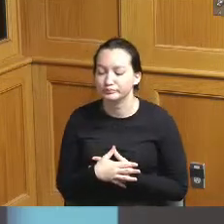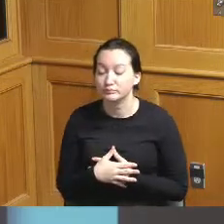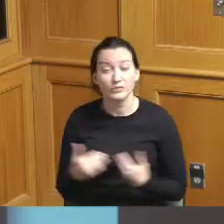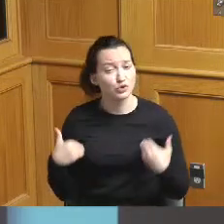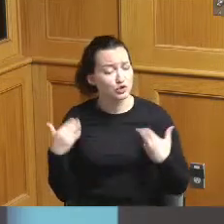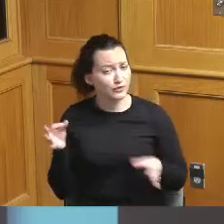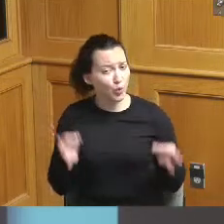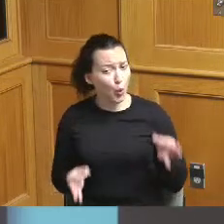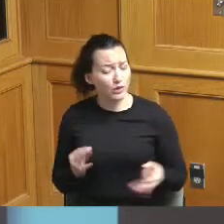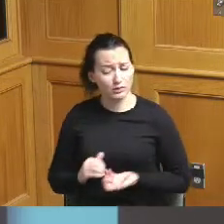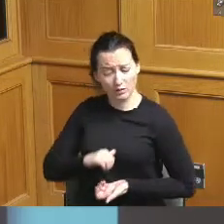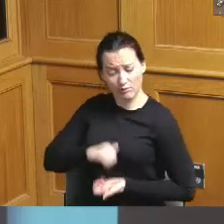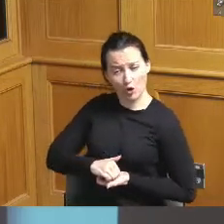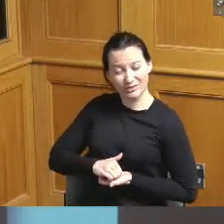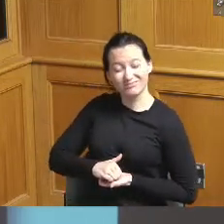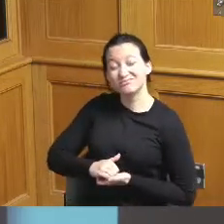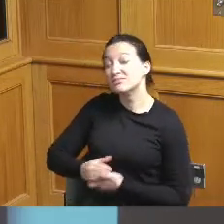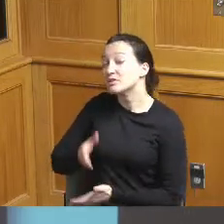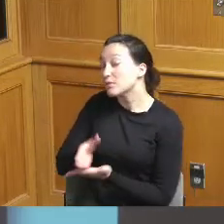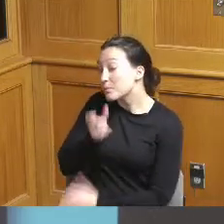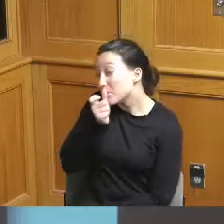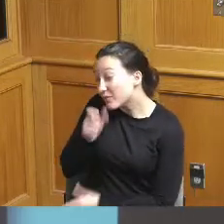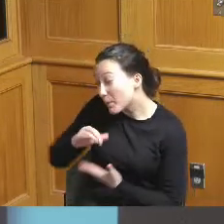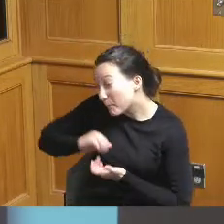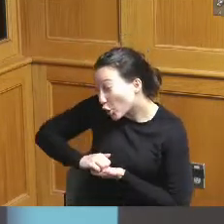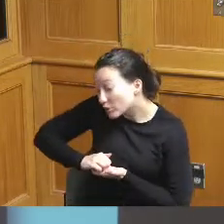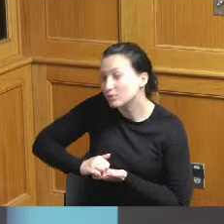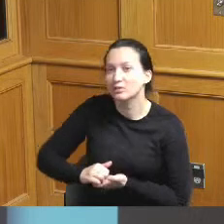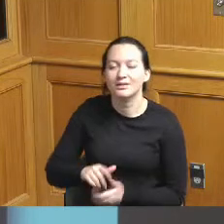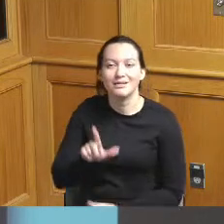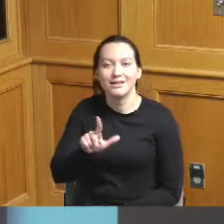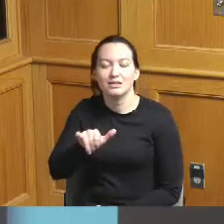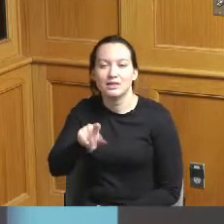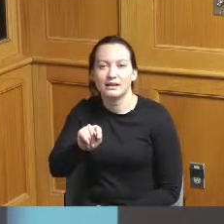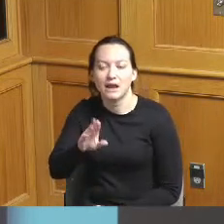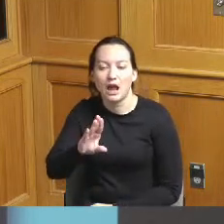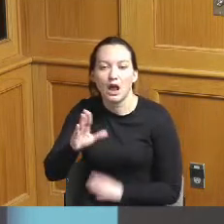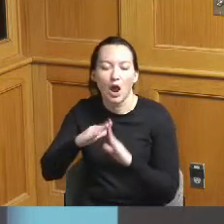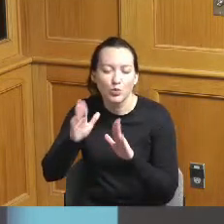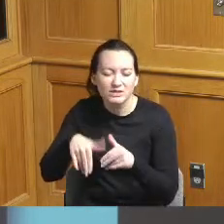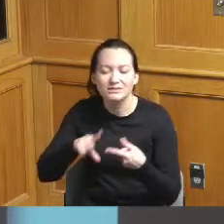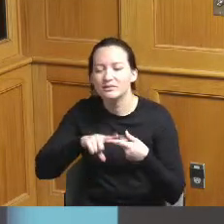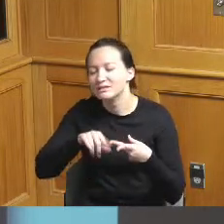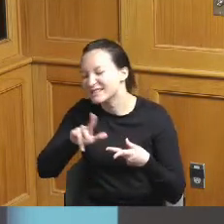Court is a partner some private Partners would be Lighthouse Youth Services Tower House Cincinnati